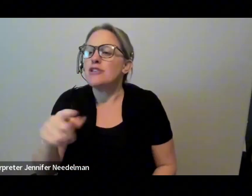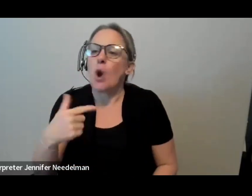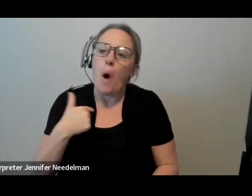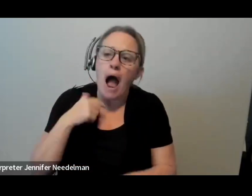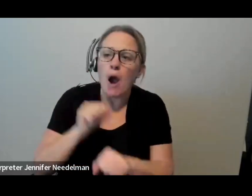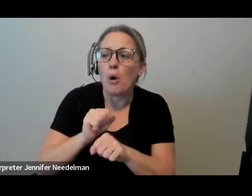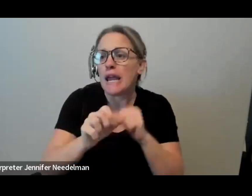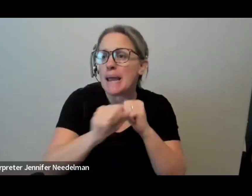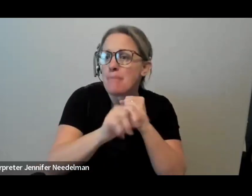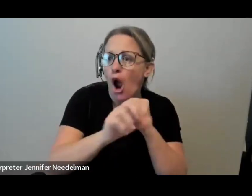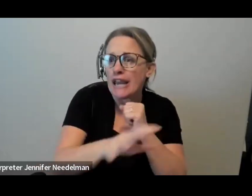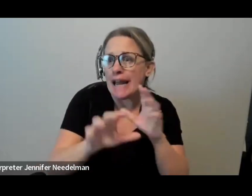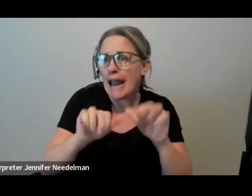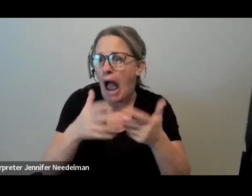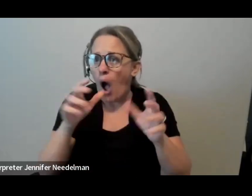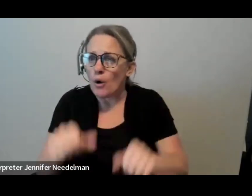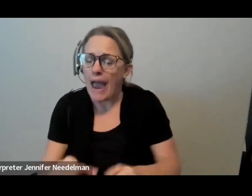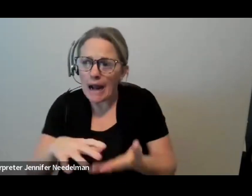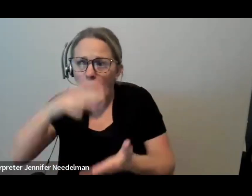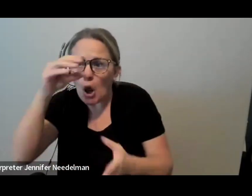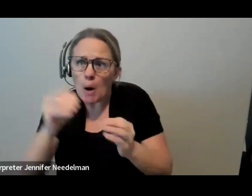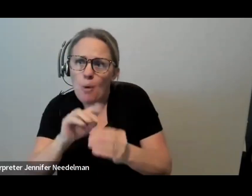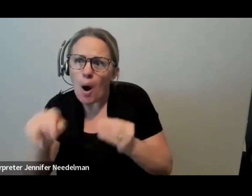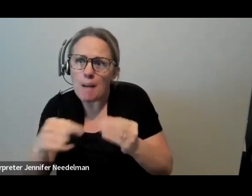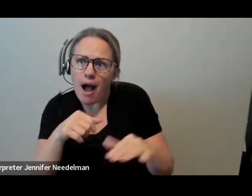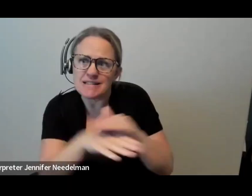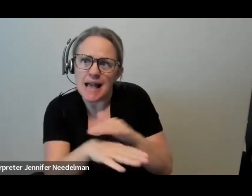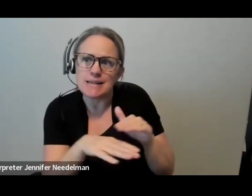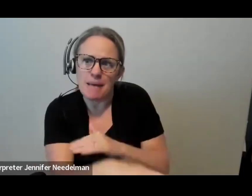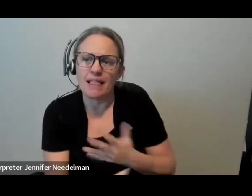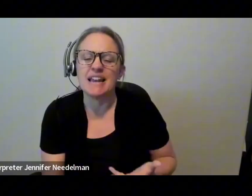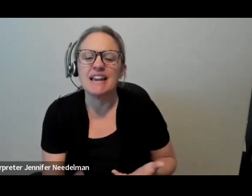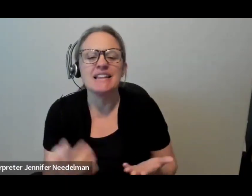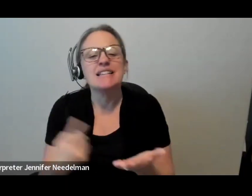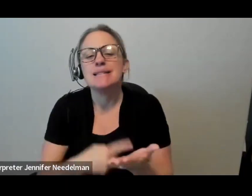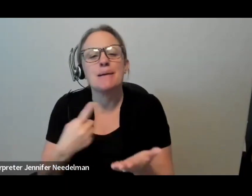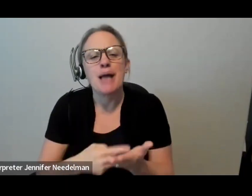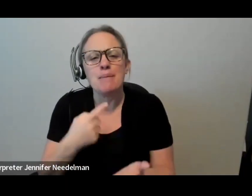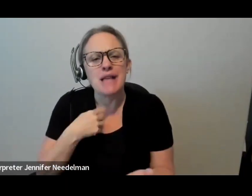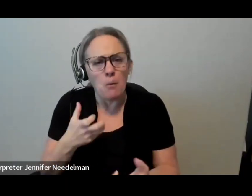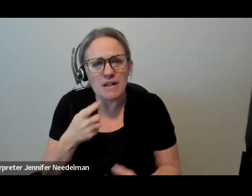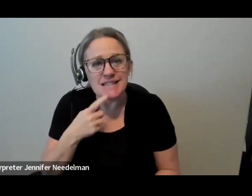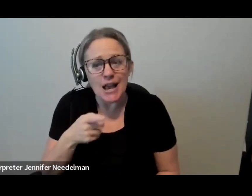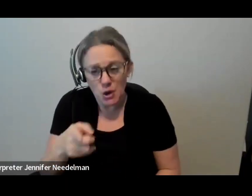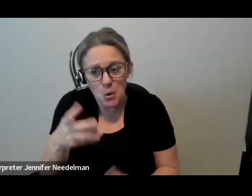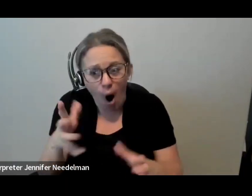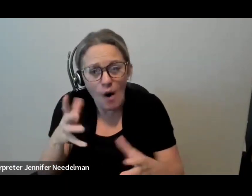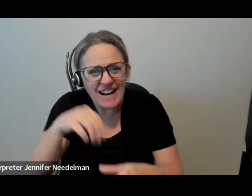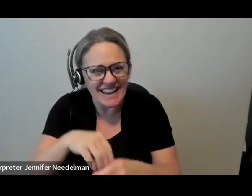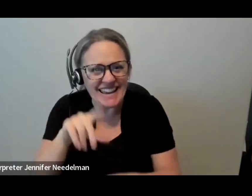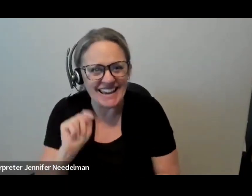or you know, I'm in accounting or whatever." Sometimes I just wanna be like, "you are in it, you just don't know yet."